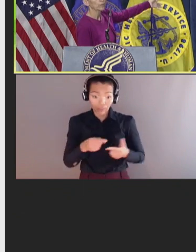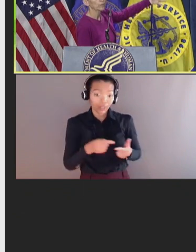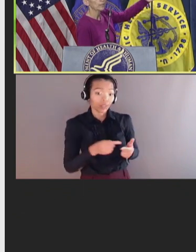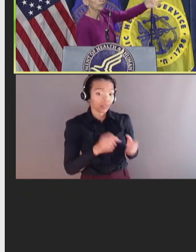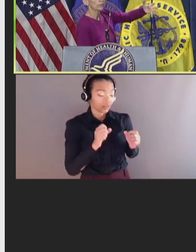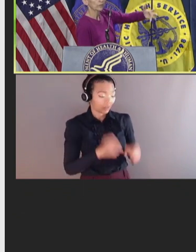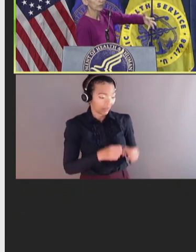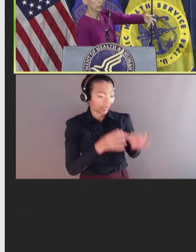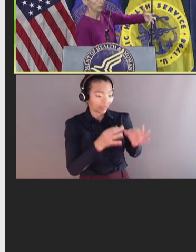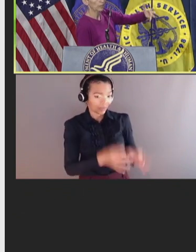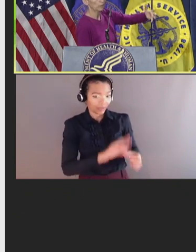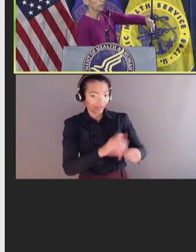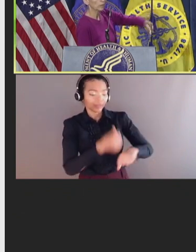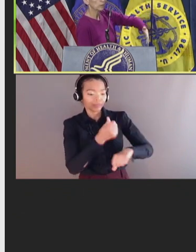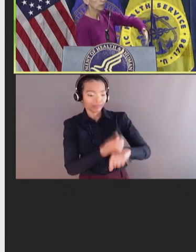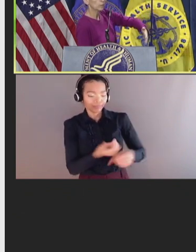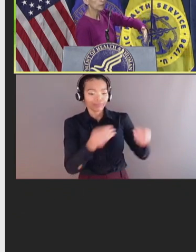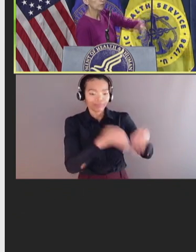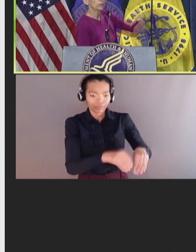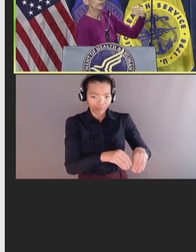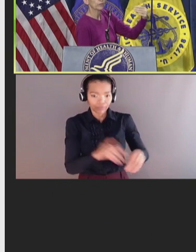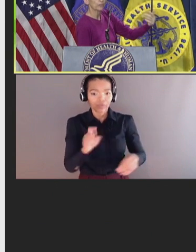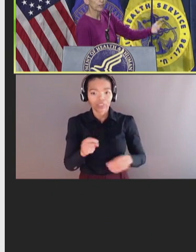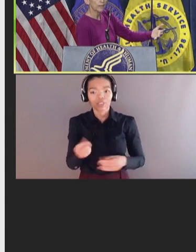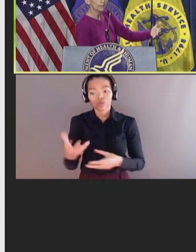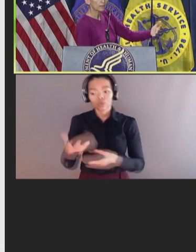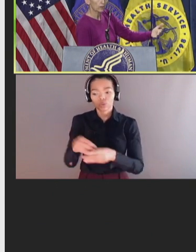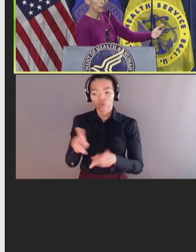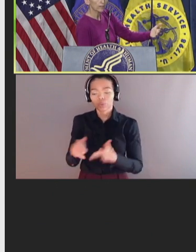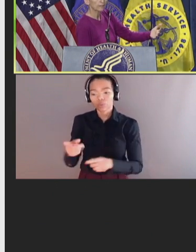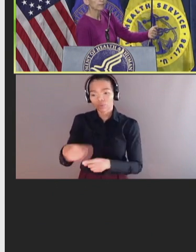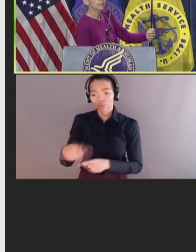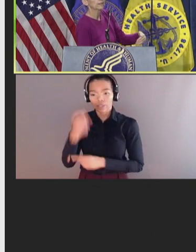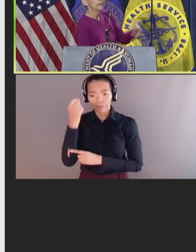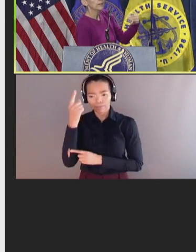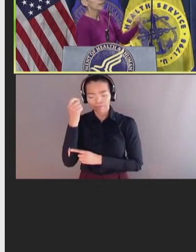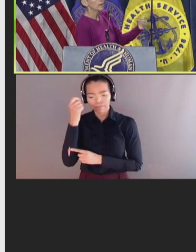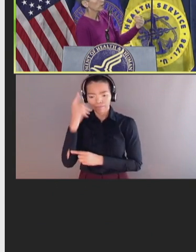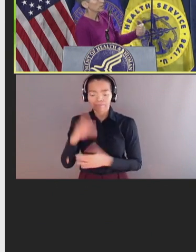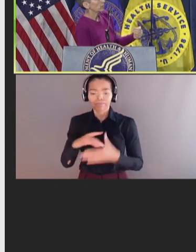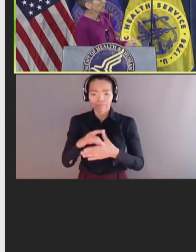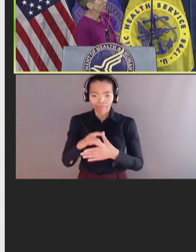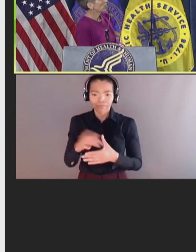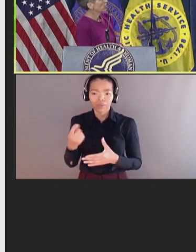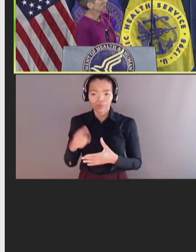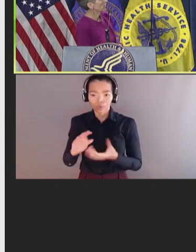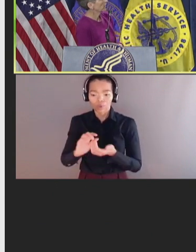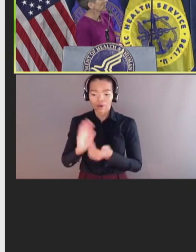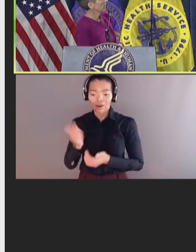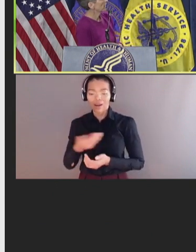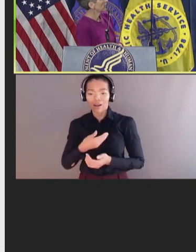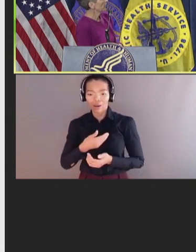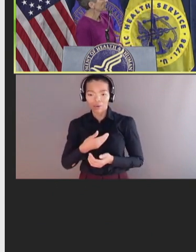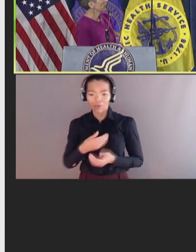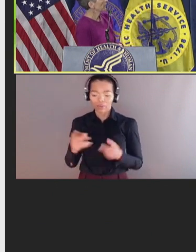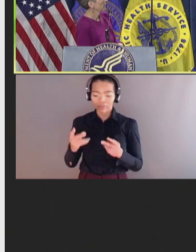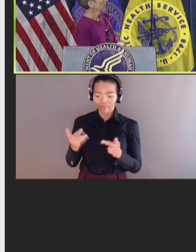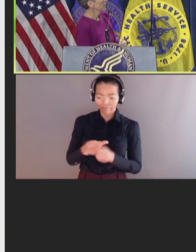need to include the people who understand the context in our interpretation of the data.